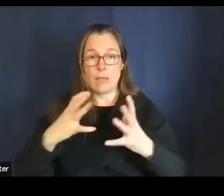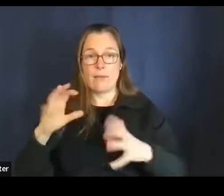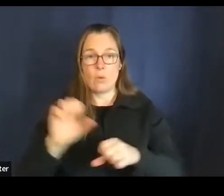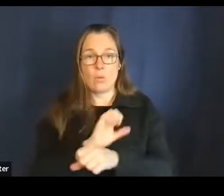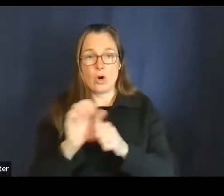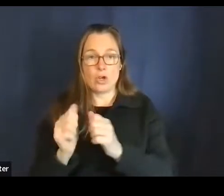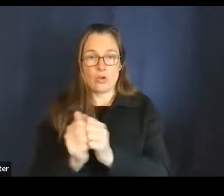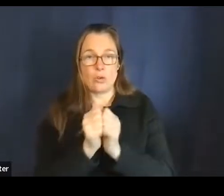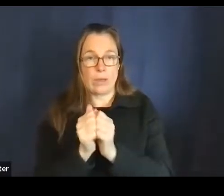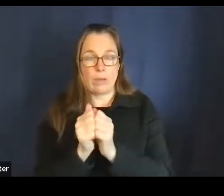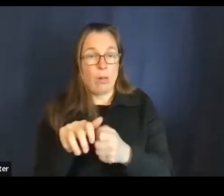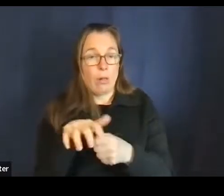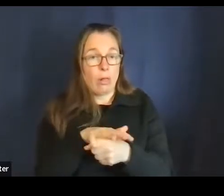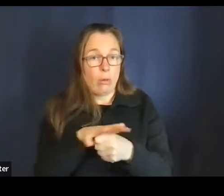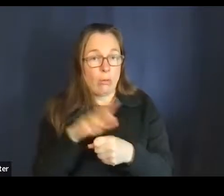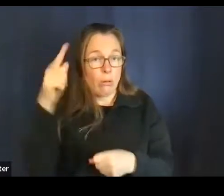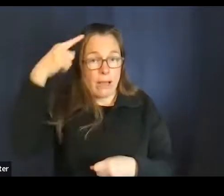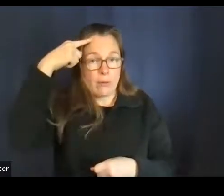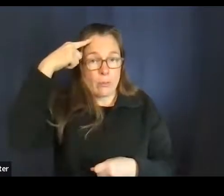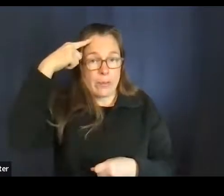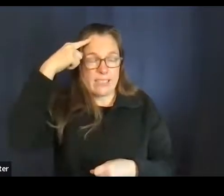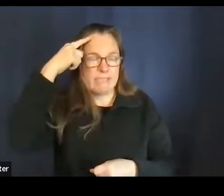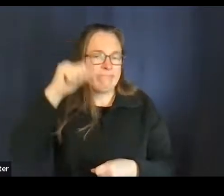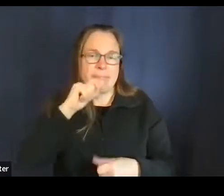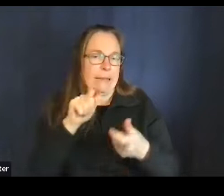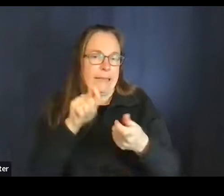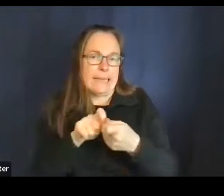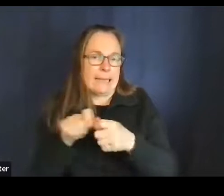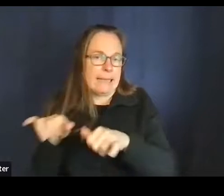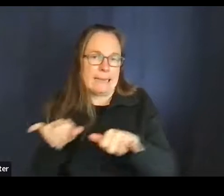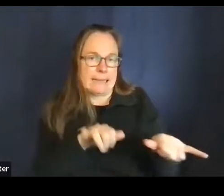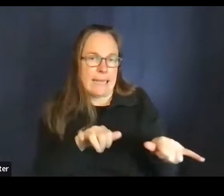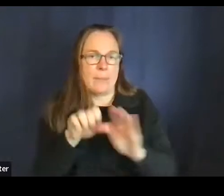Local government is not exactly the same as state government or federal government.